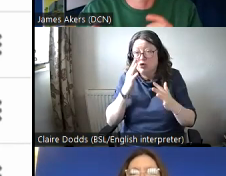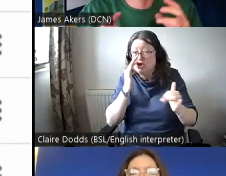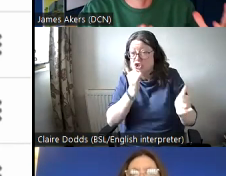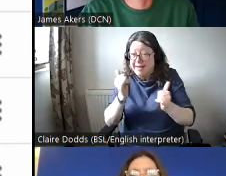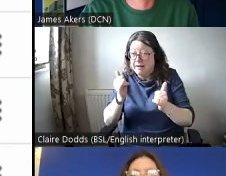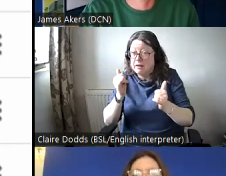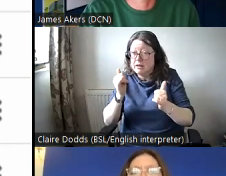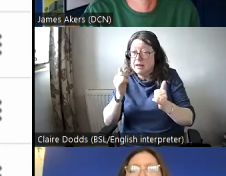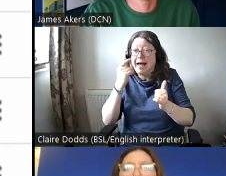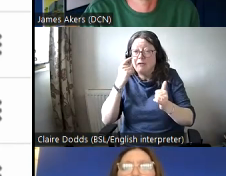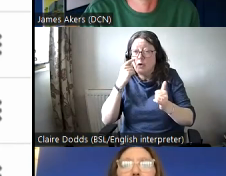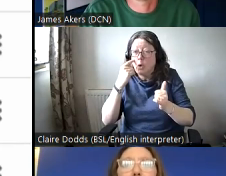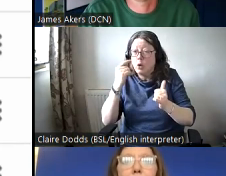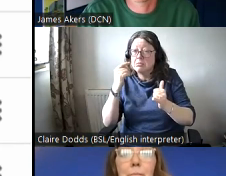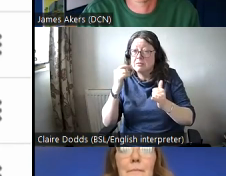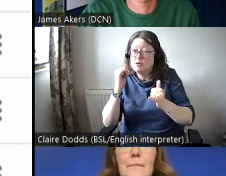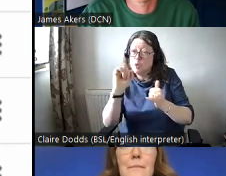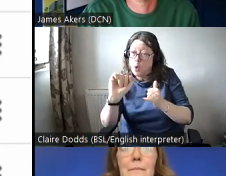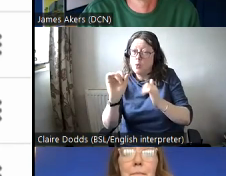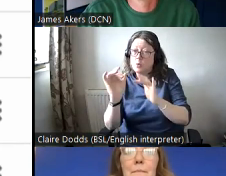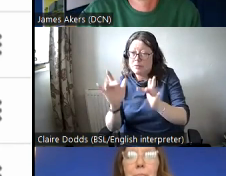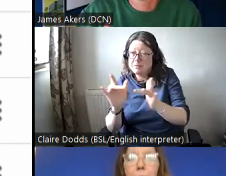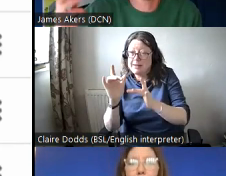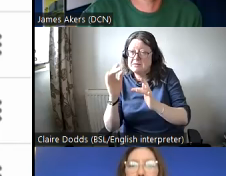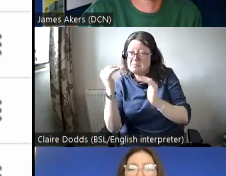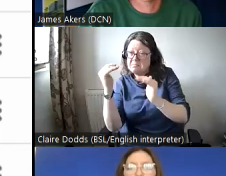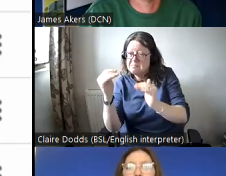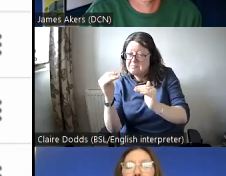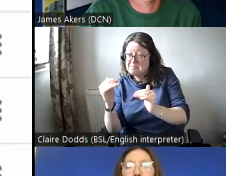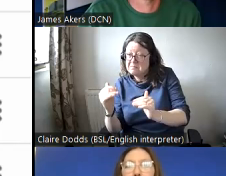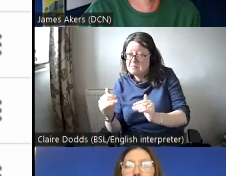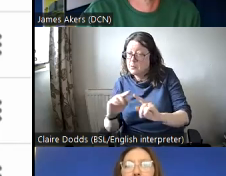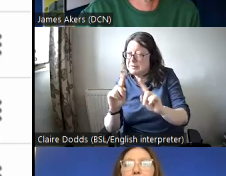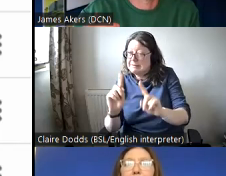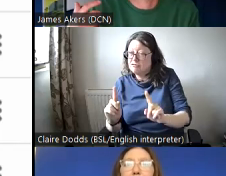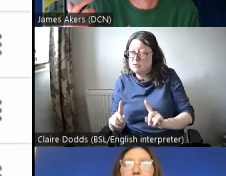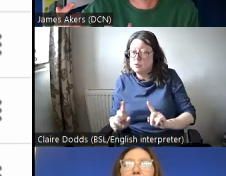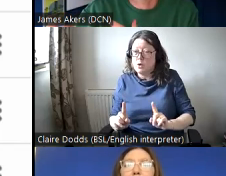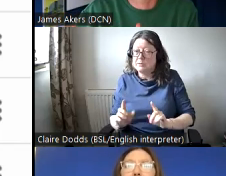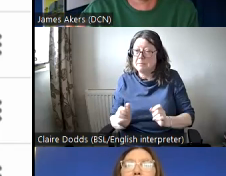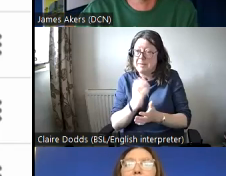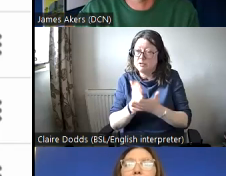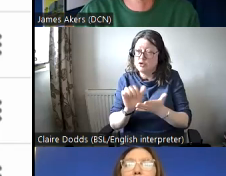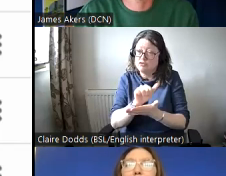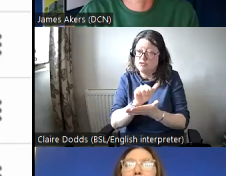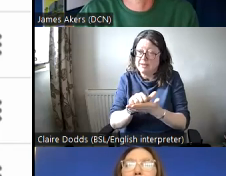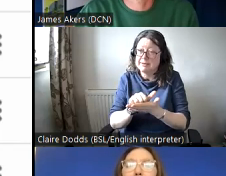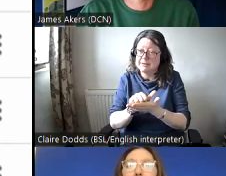Go to these sections of your Analytics account, check these different sections, and then just see who has access.